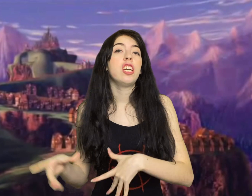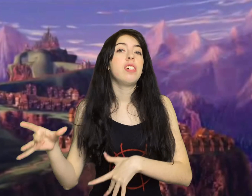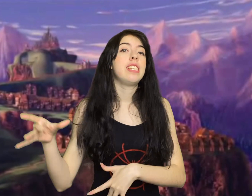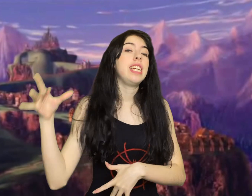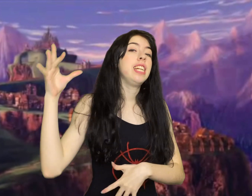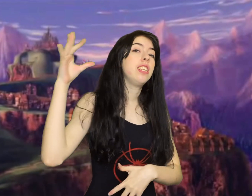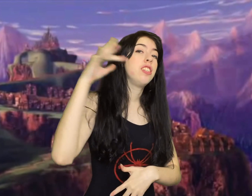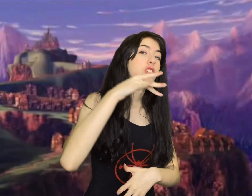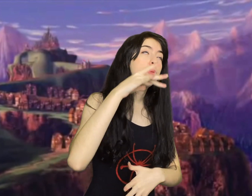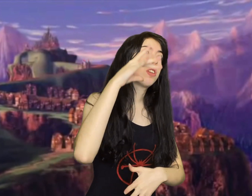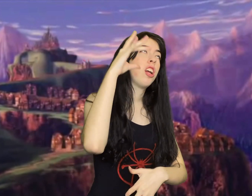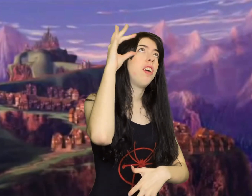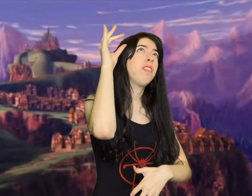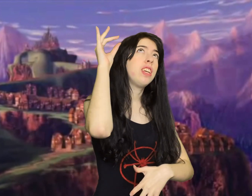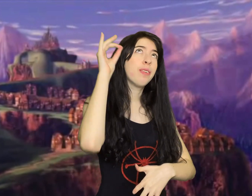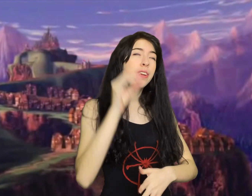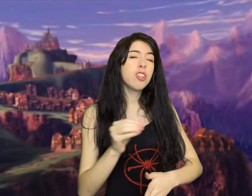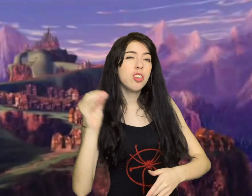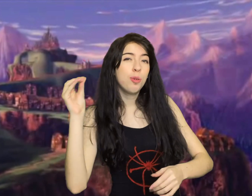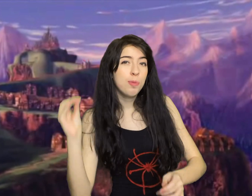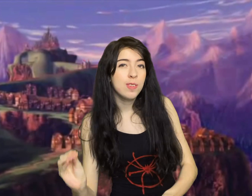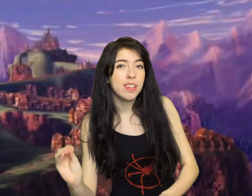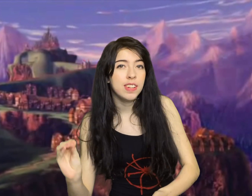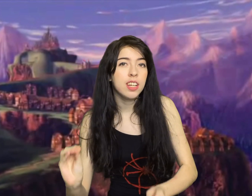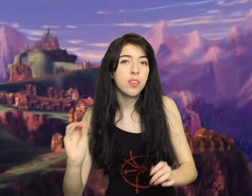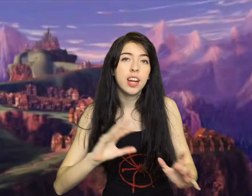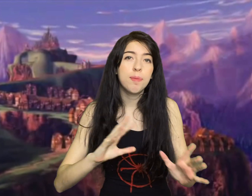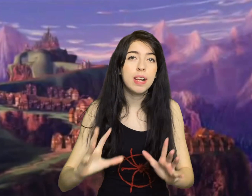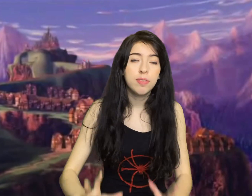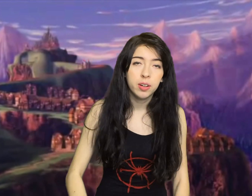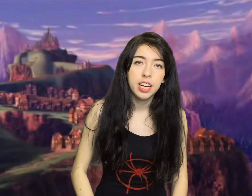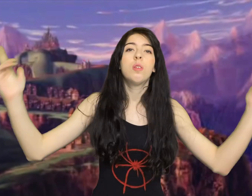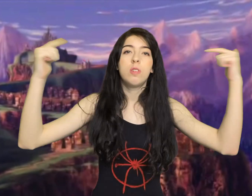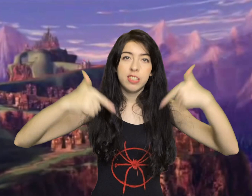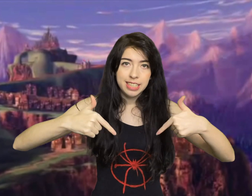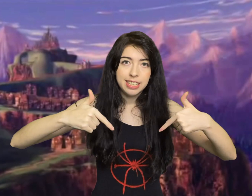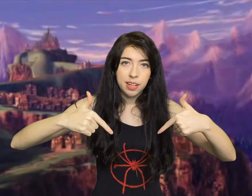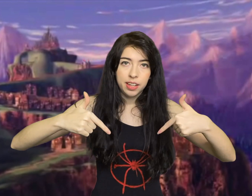is in the description of the original music video that i made for it which is linked down there.